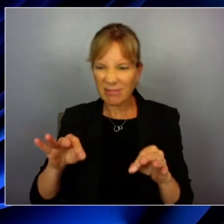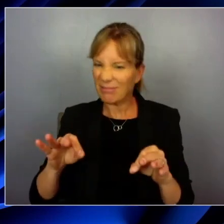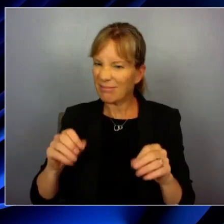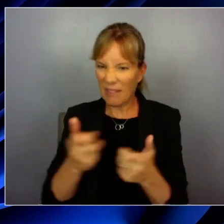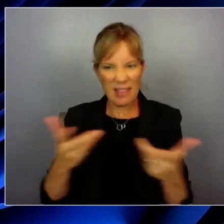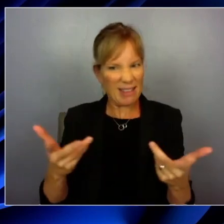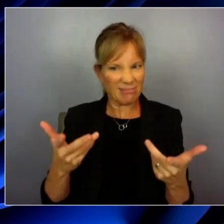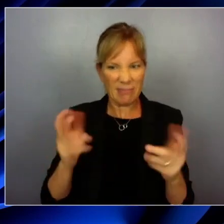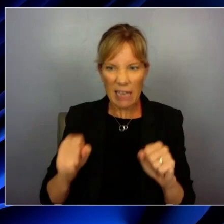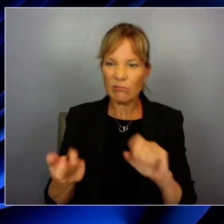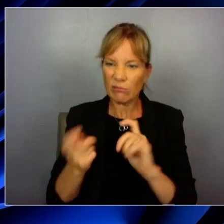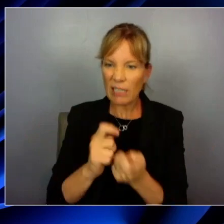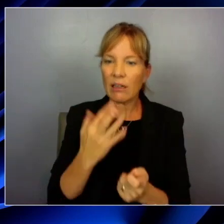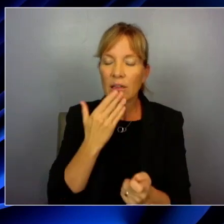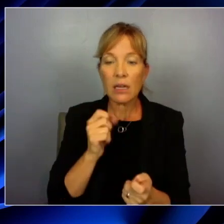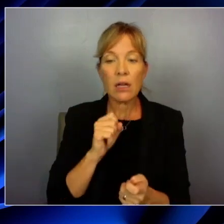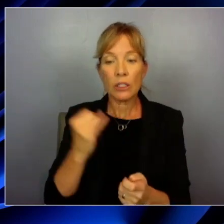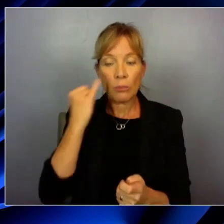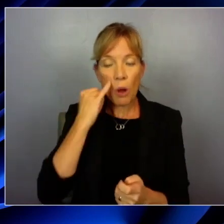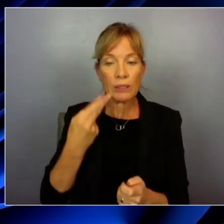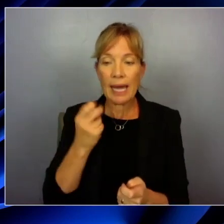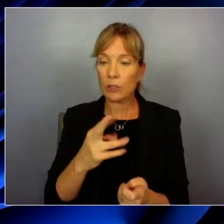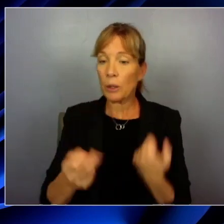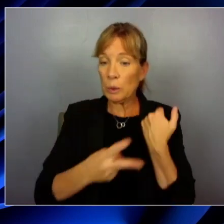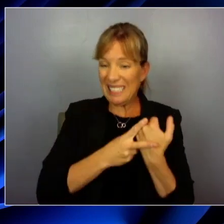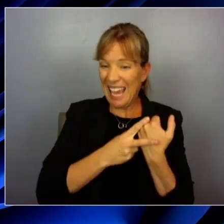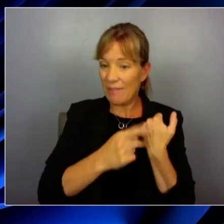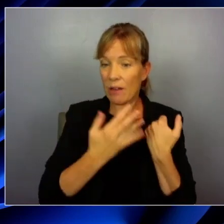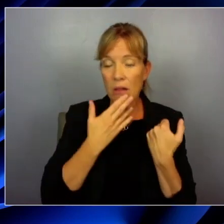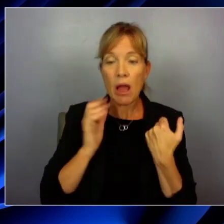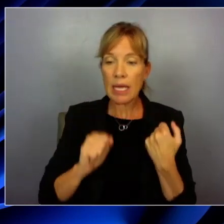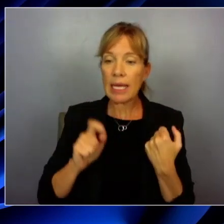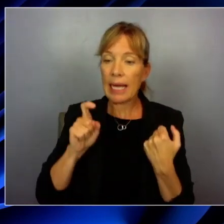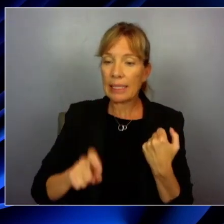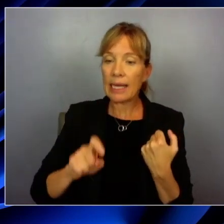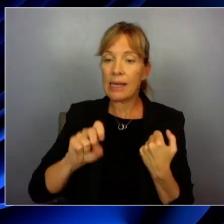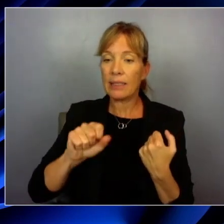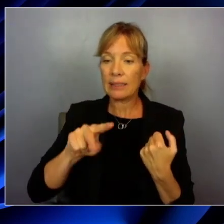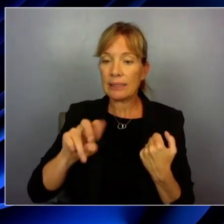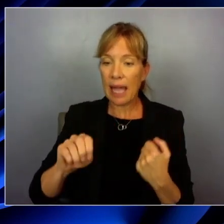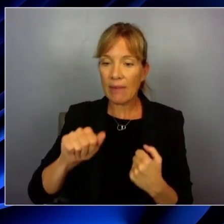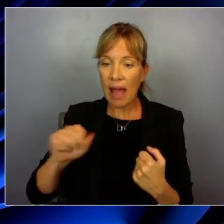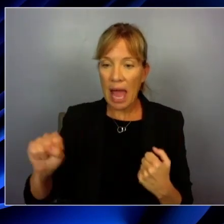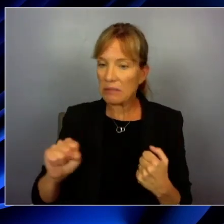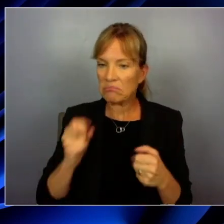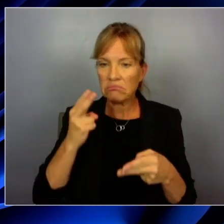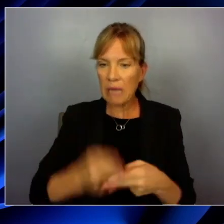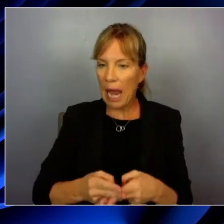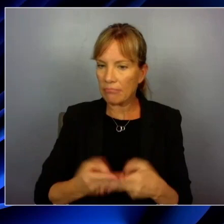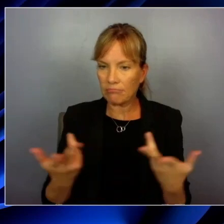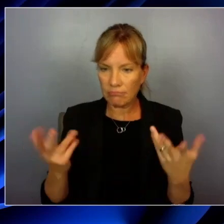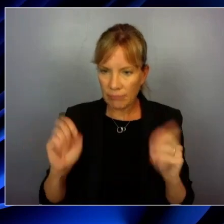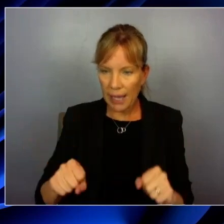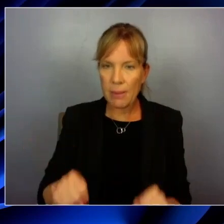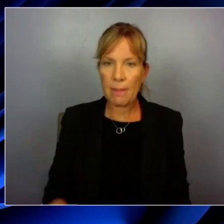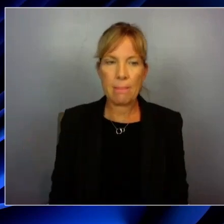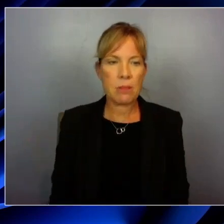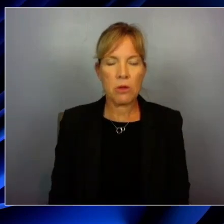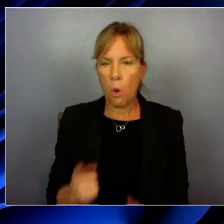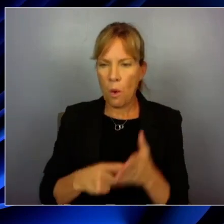this one for example he can click save as and he can give this one a name. So what do we call this one Hector?